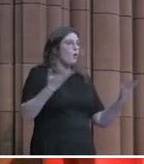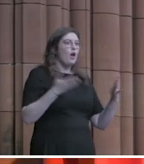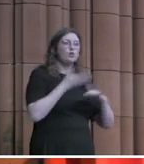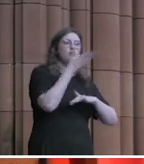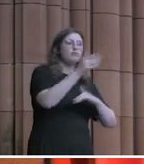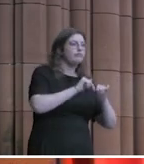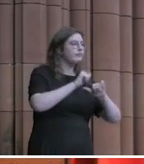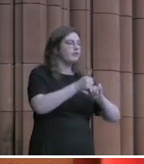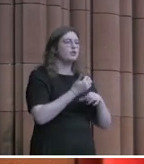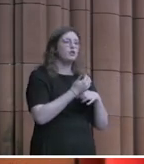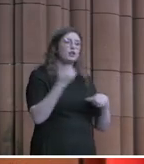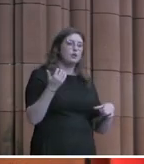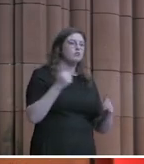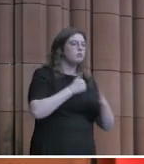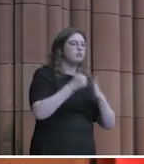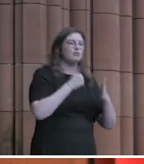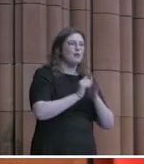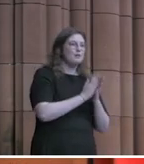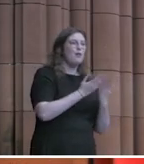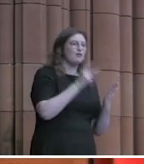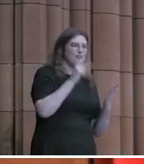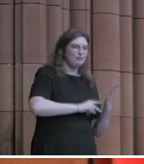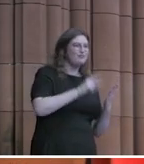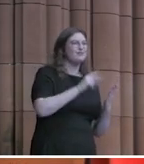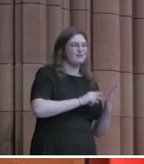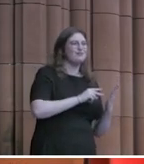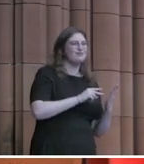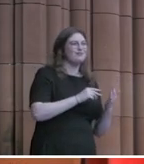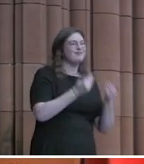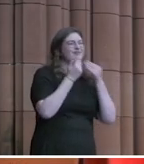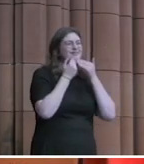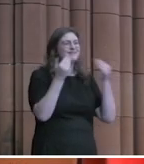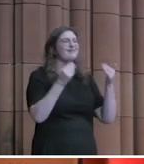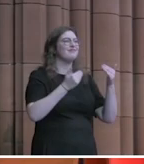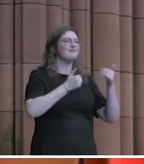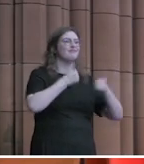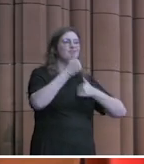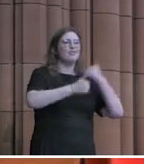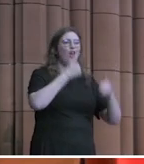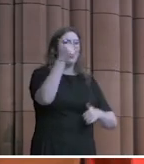always have a book on the go. Thank you and good luck to everyone graduating today.